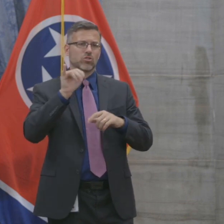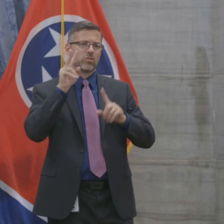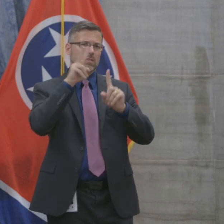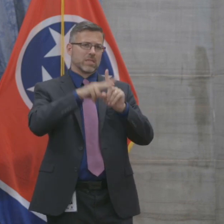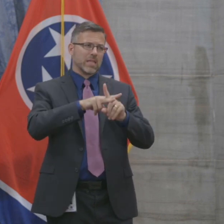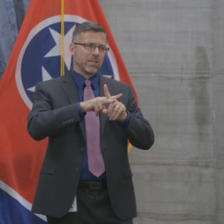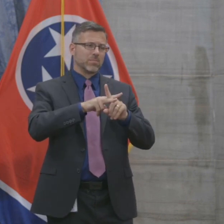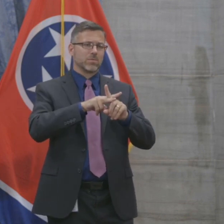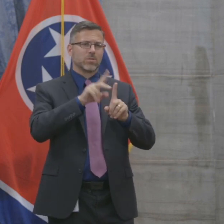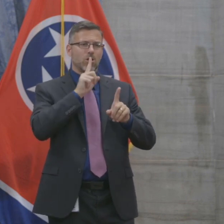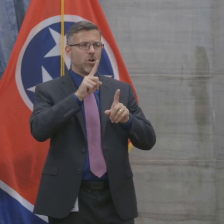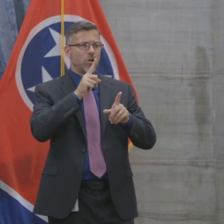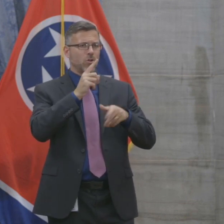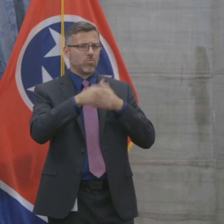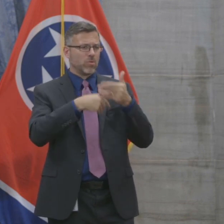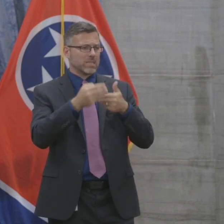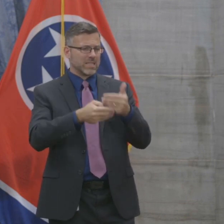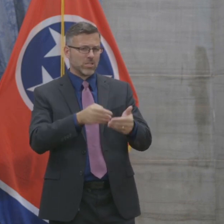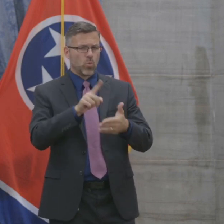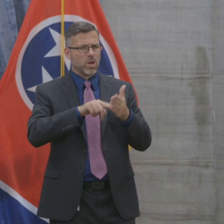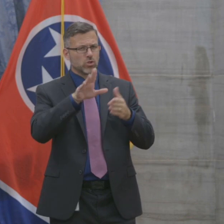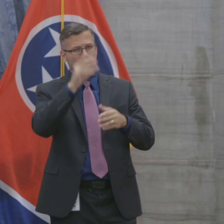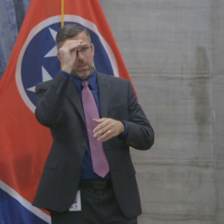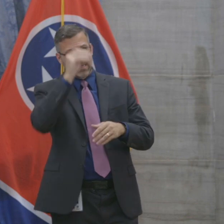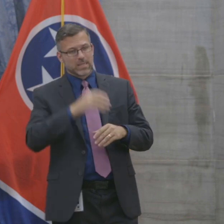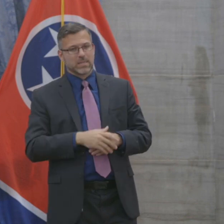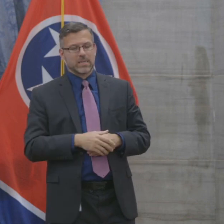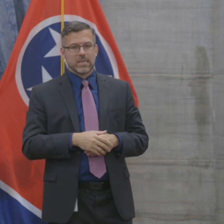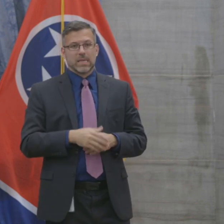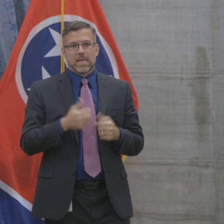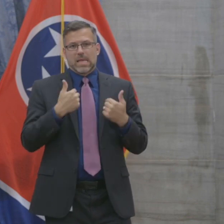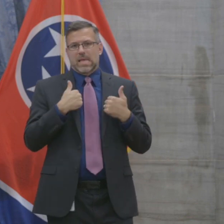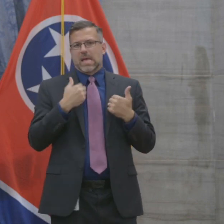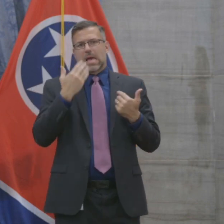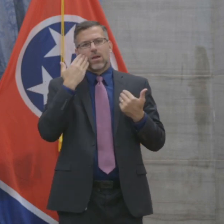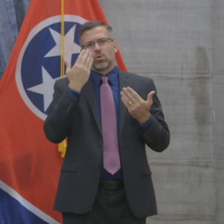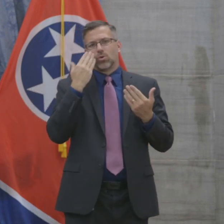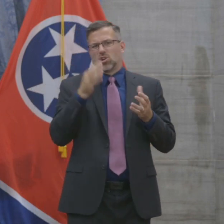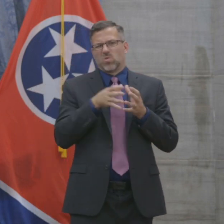Informatics. Blue Cross is very unhappy and written -- we have a